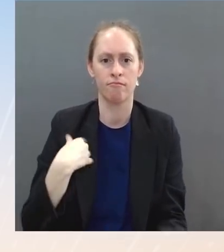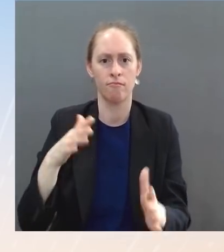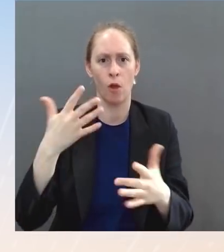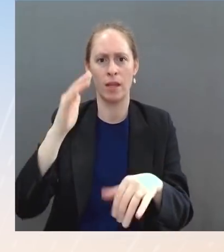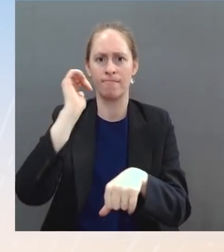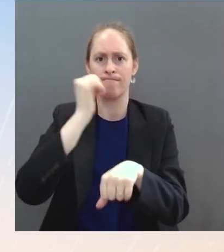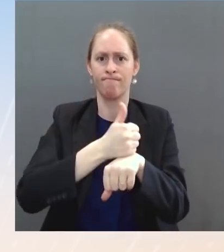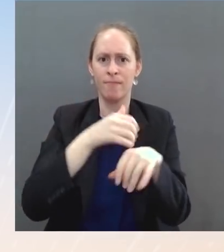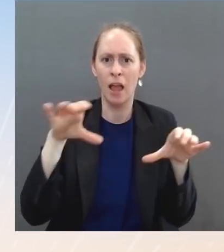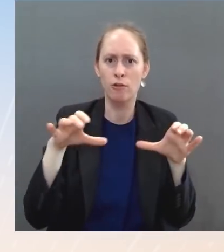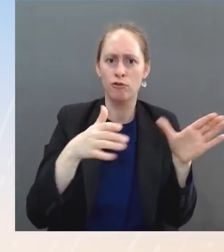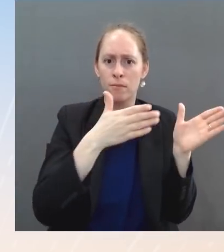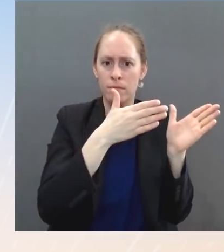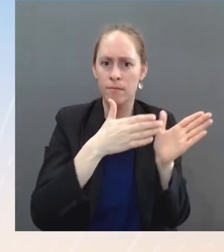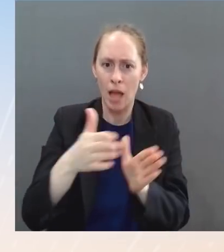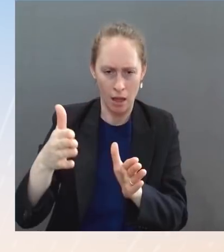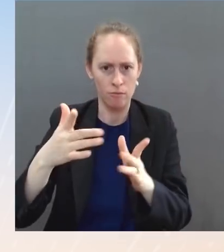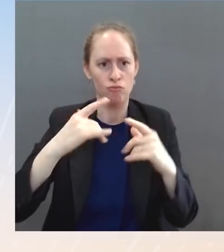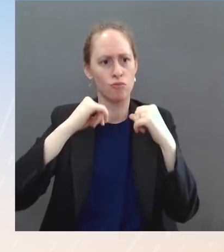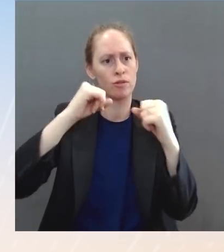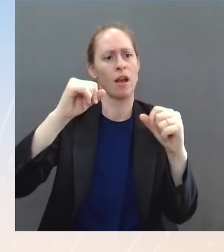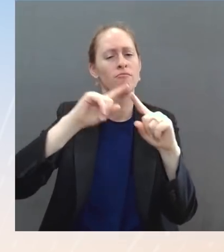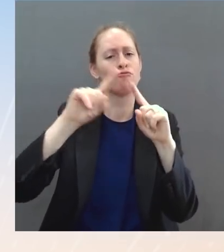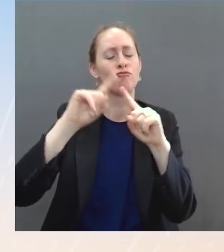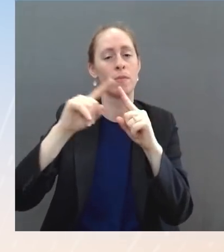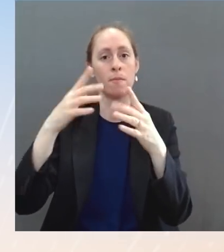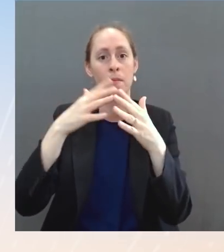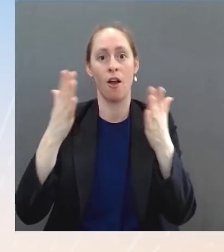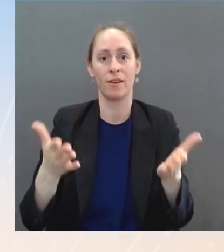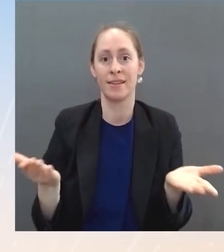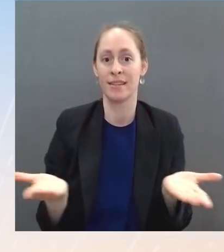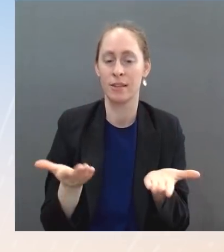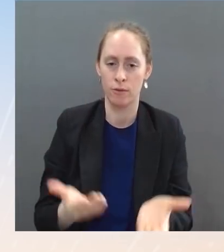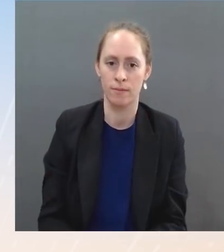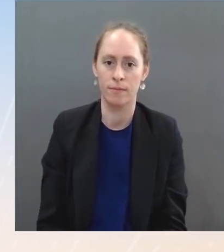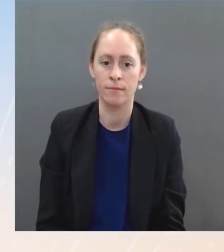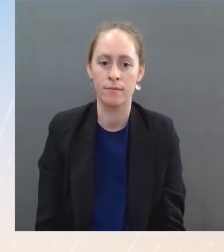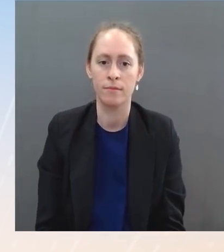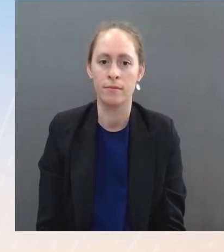And at a moment where we're looking at and we're seeing increased mental health issues